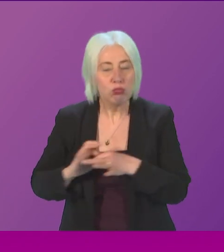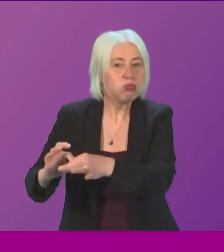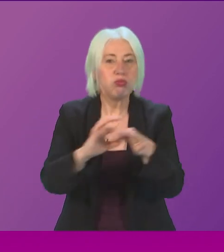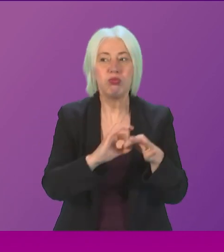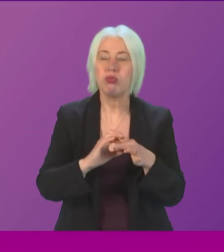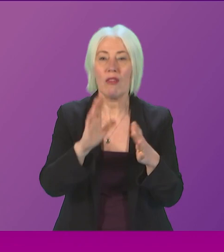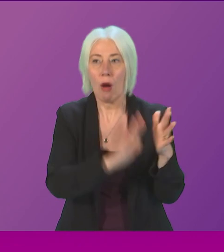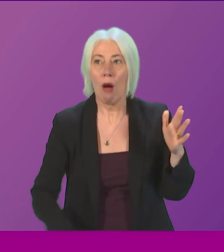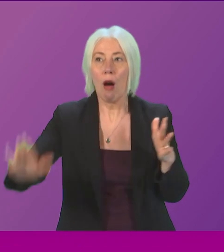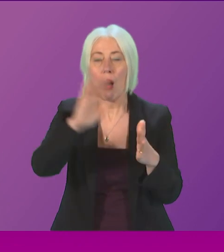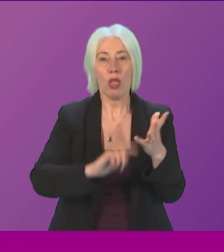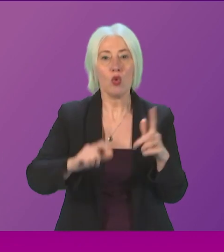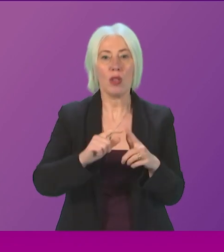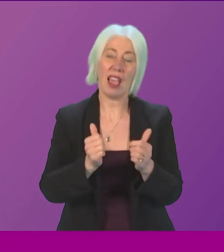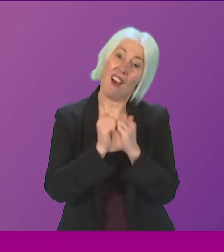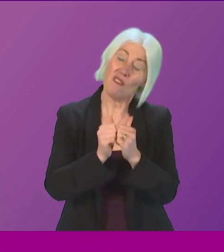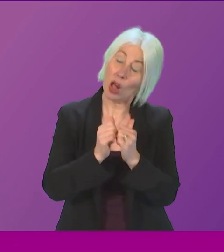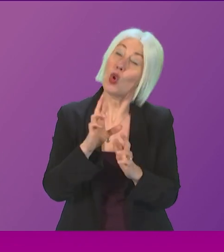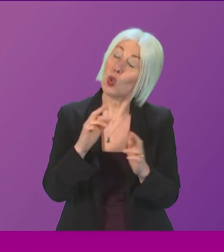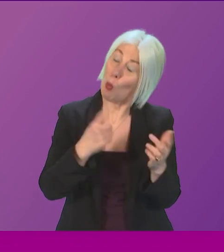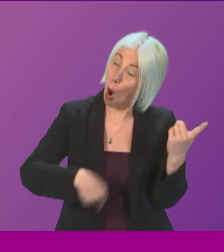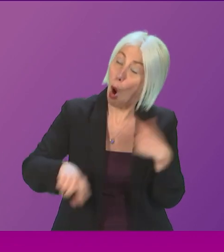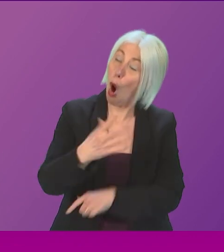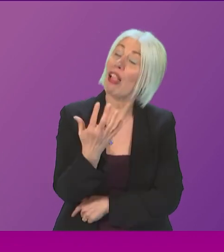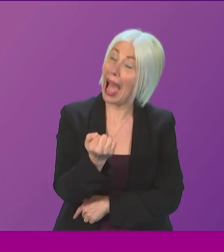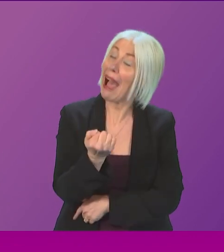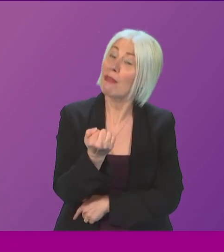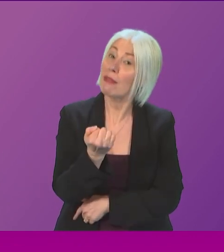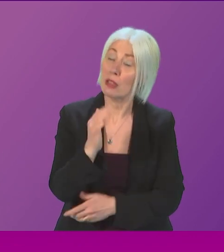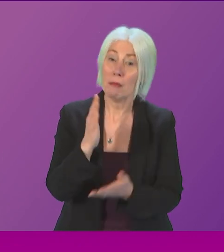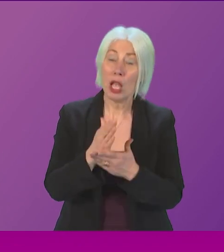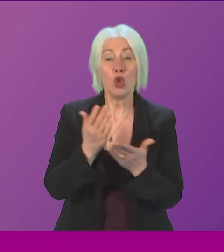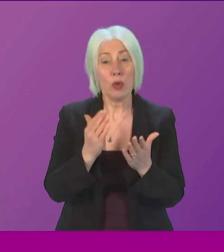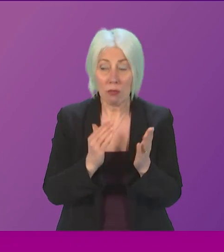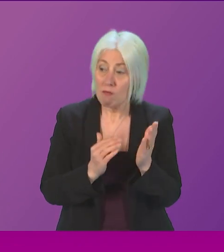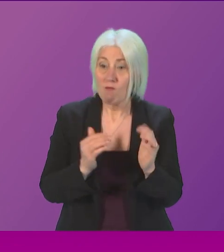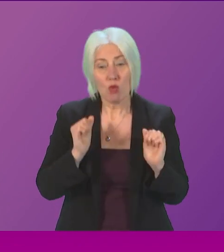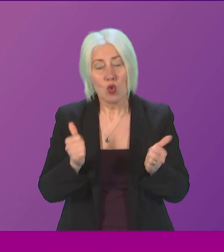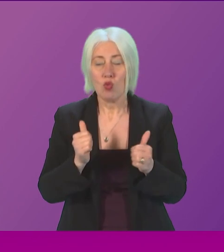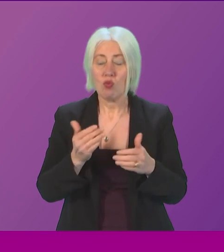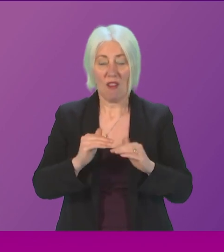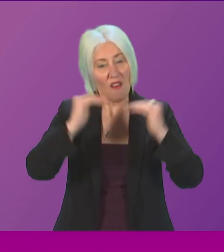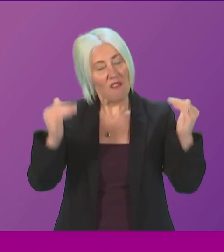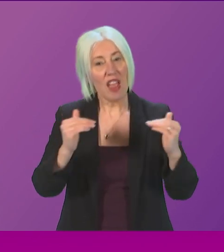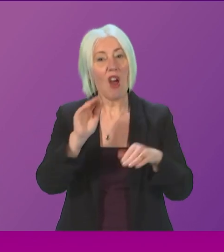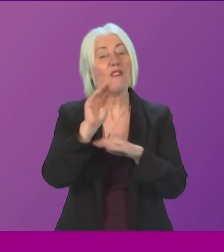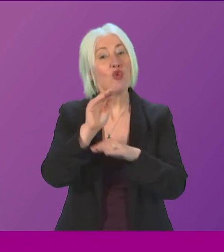I hope that all of us across this country share those values in building a brighter and fairer future.